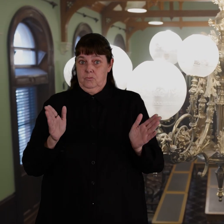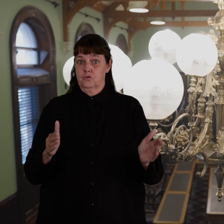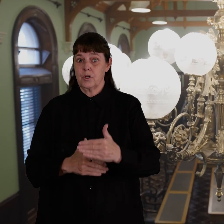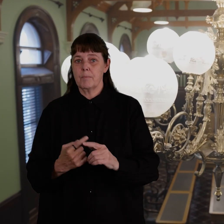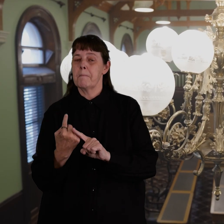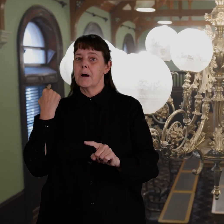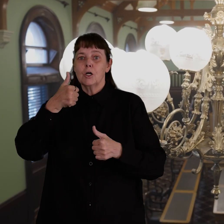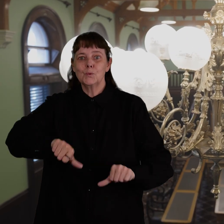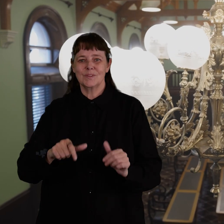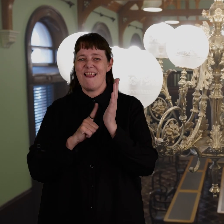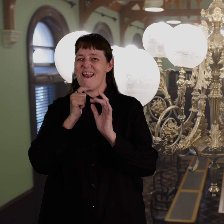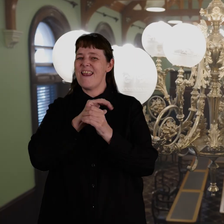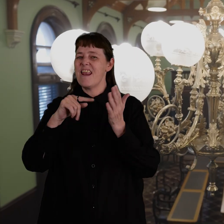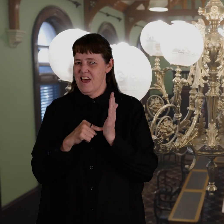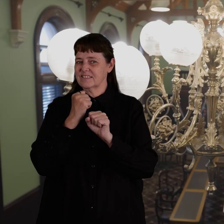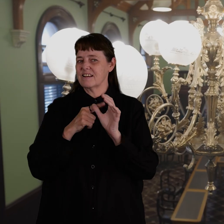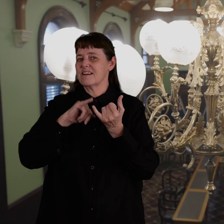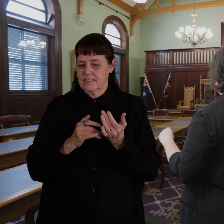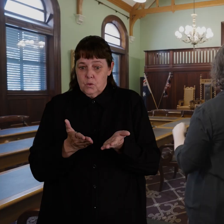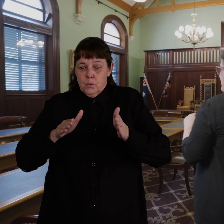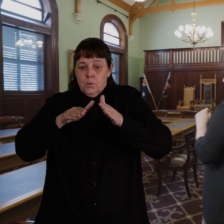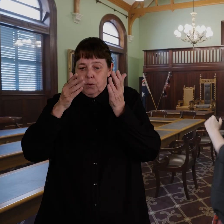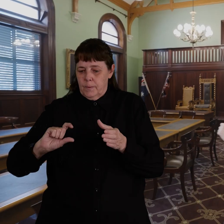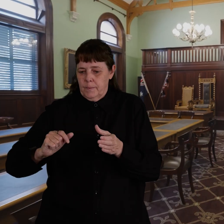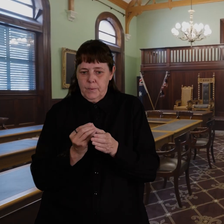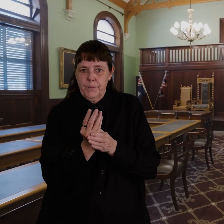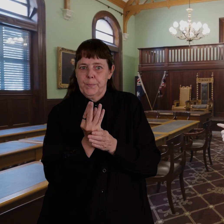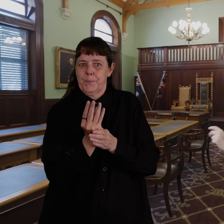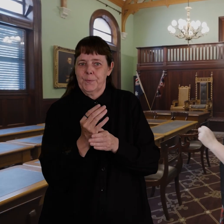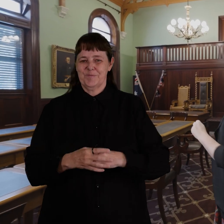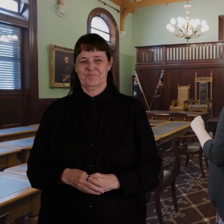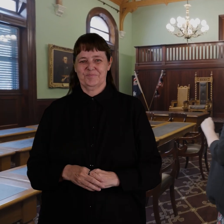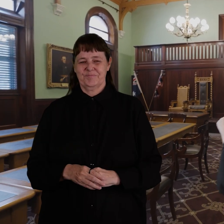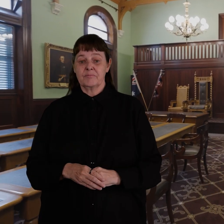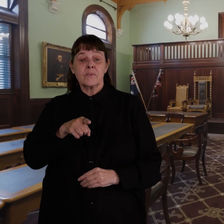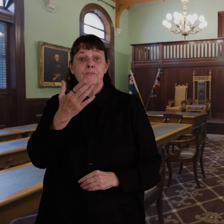We had gas lighting in the old Parliament House chamber. Right up the front,